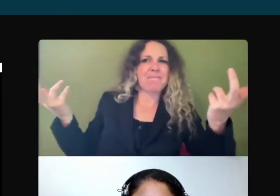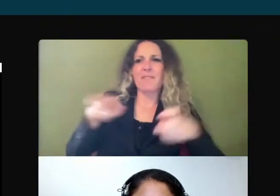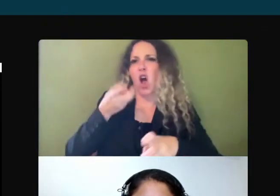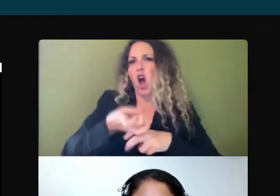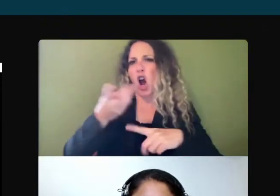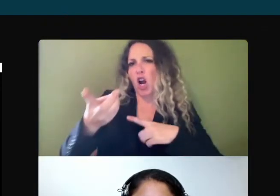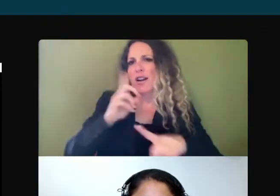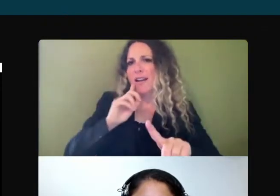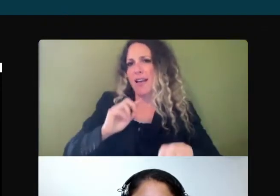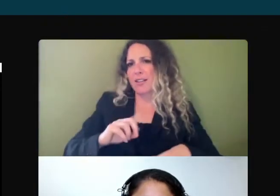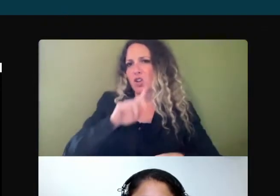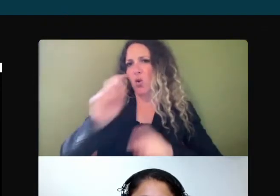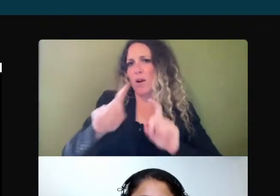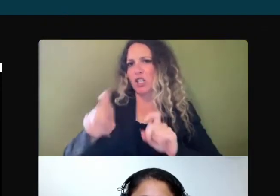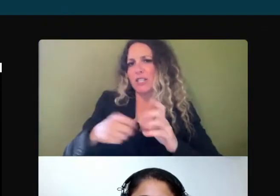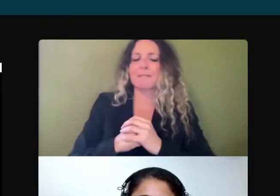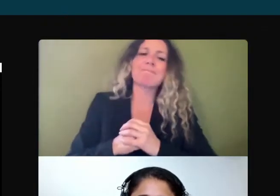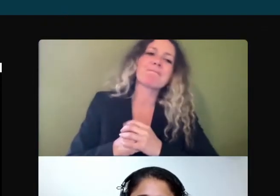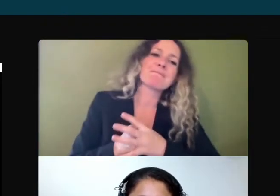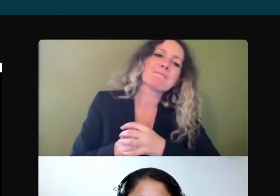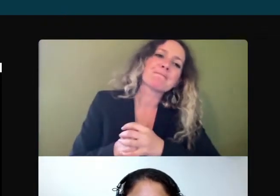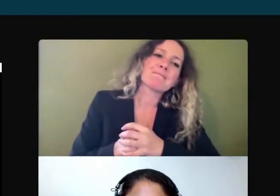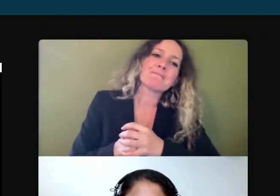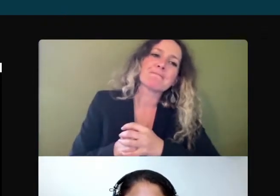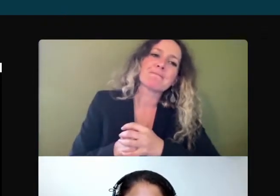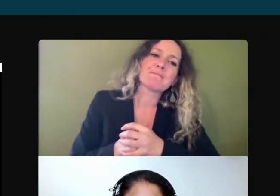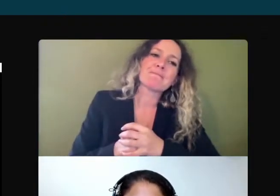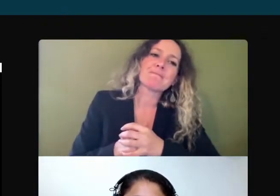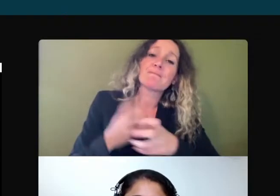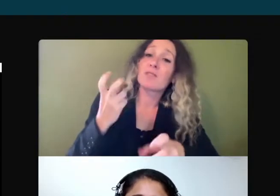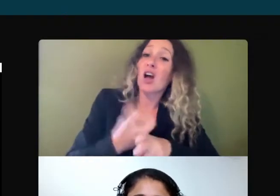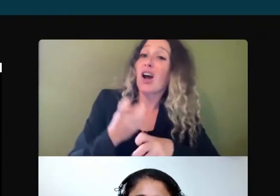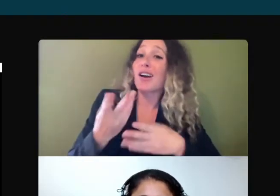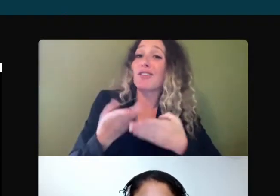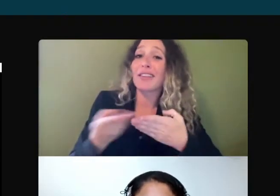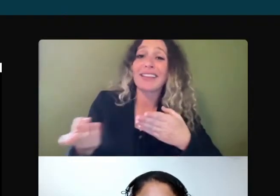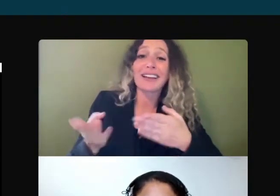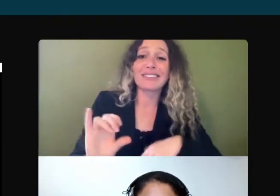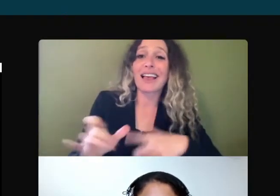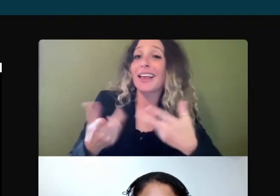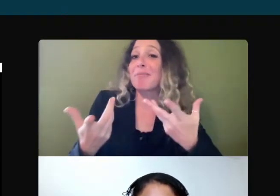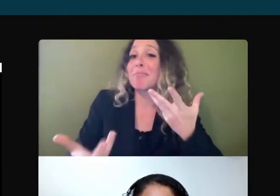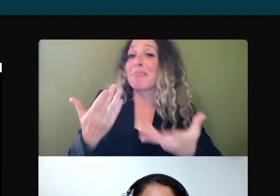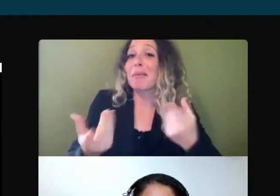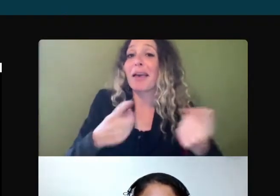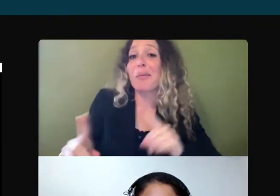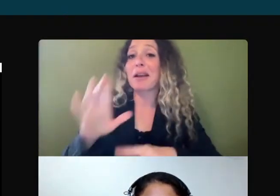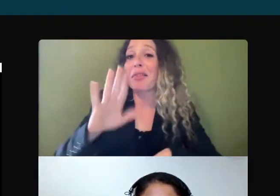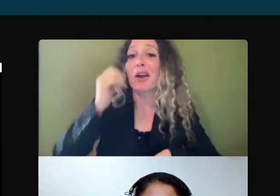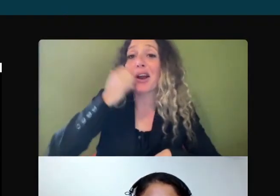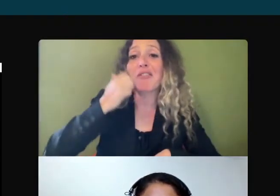during a video visit from a clinician about things that might be going on in their daily lives.